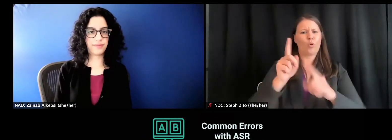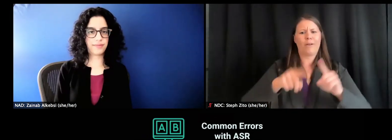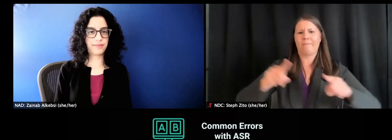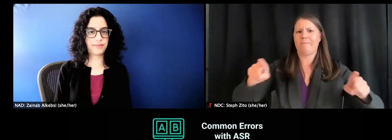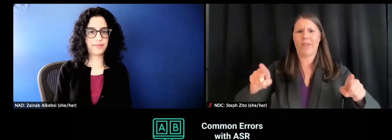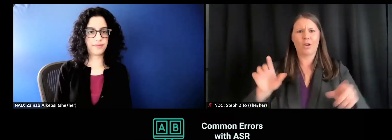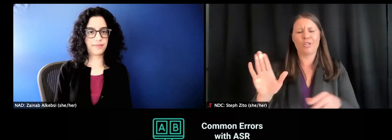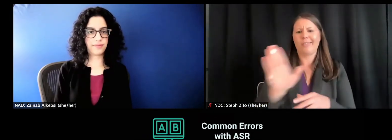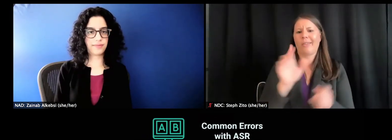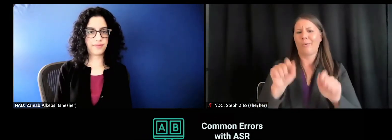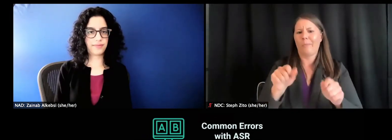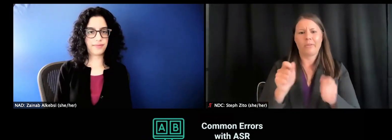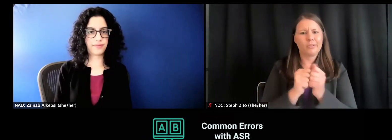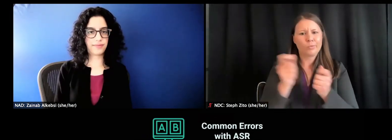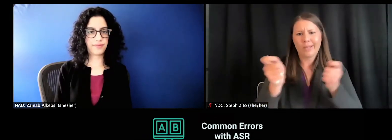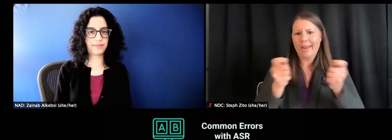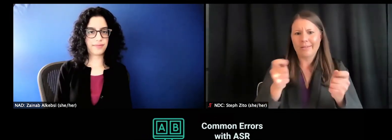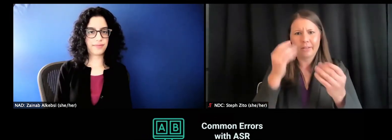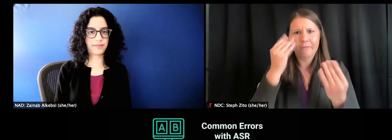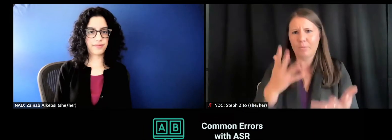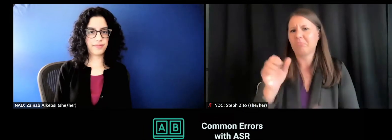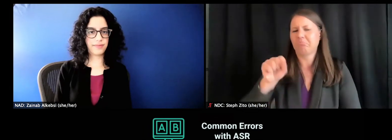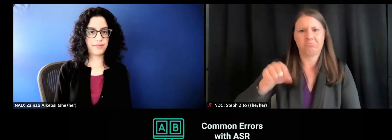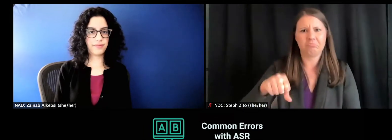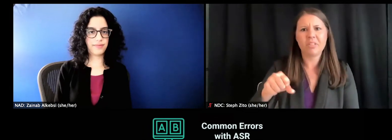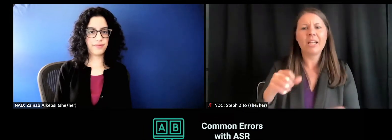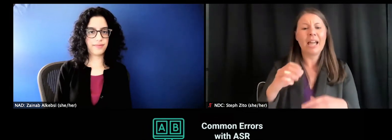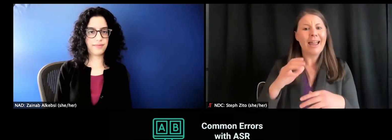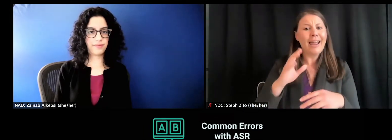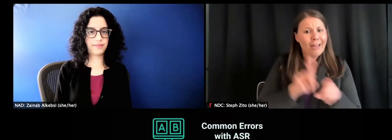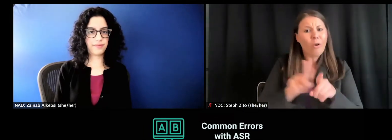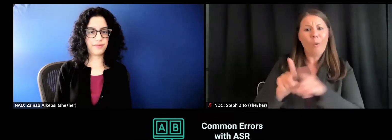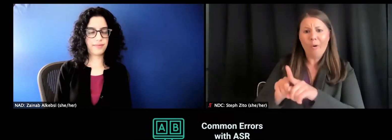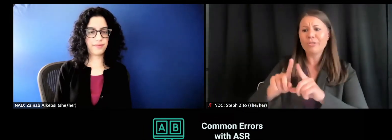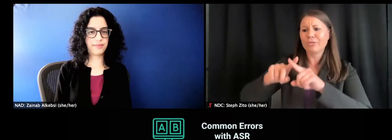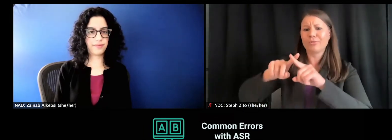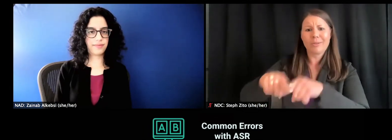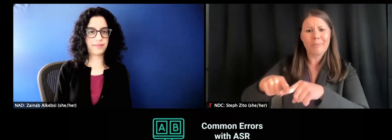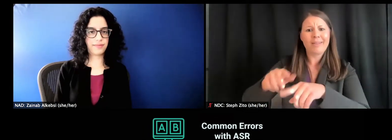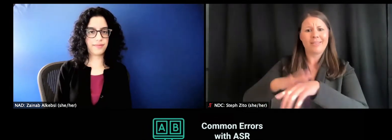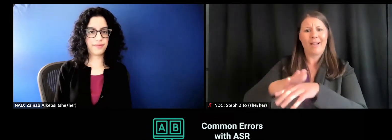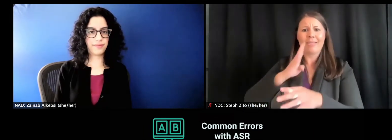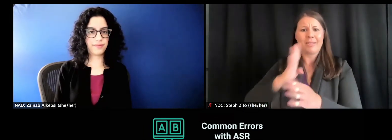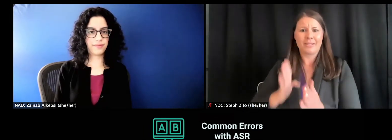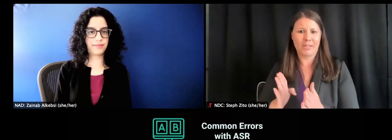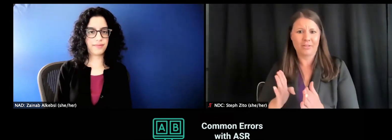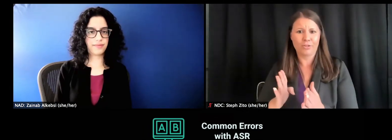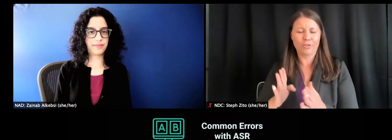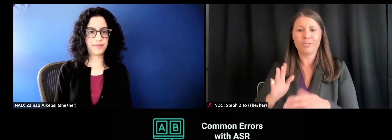Each Automatic Speech Recognition program also differs in ability to handle information